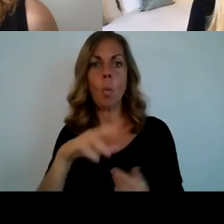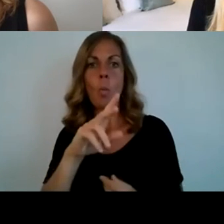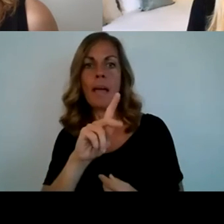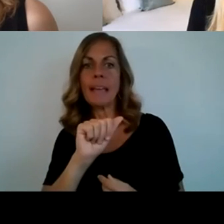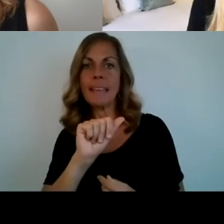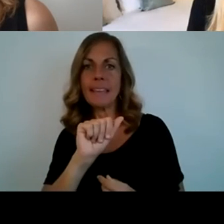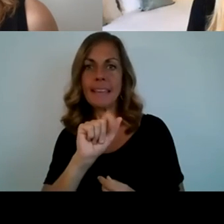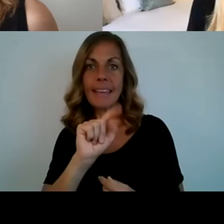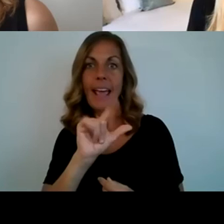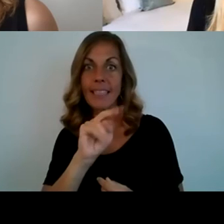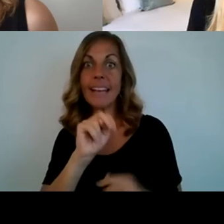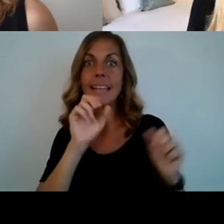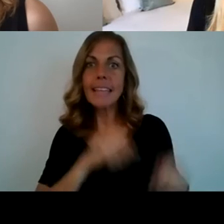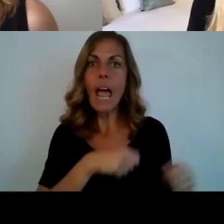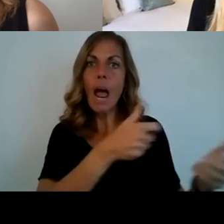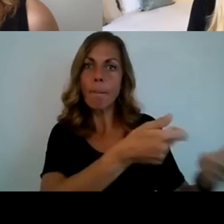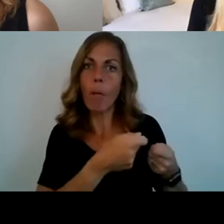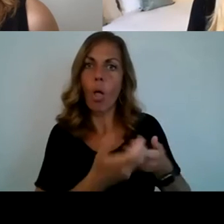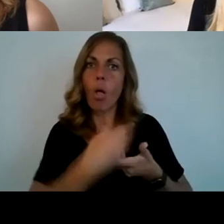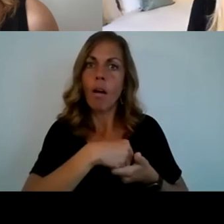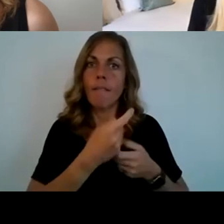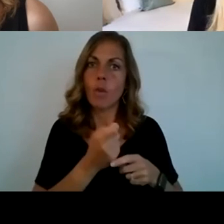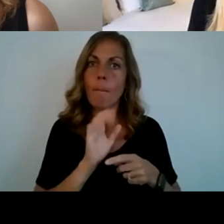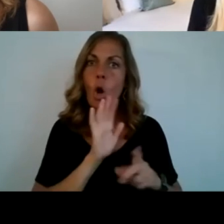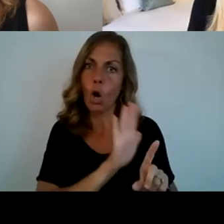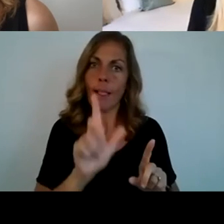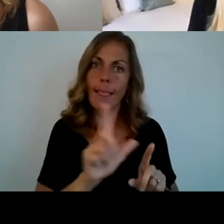library, but also was working with other leaders in the industry to share. And a lot of stuff